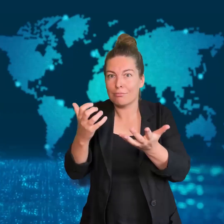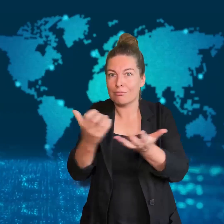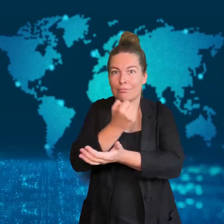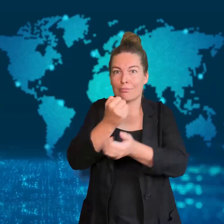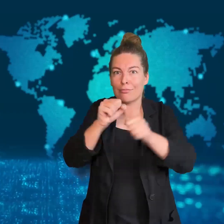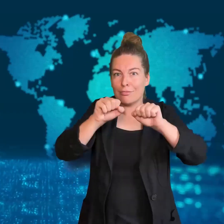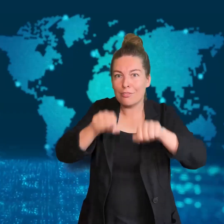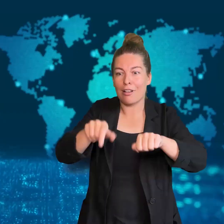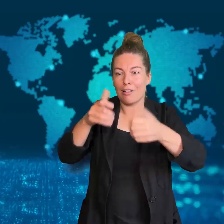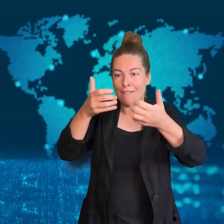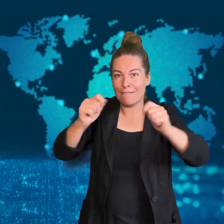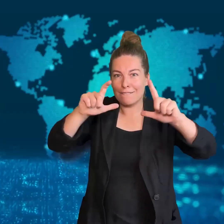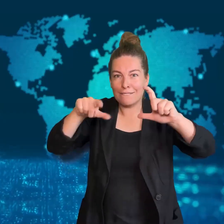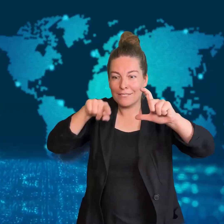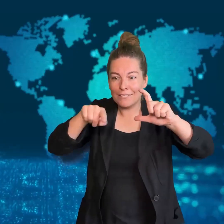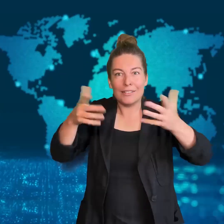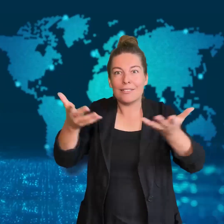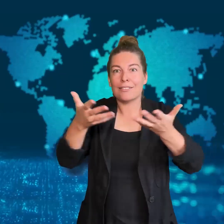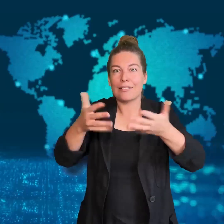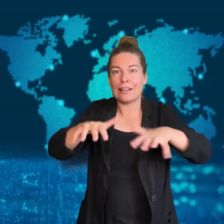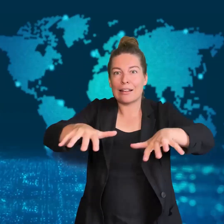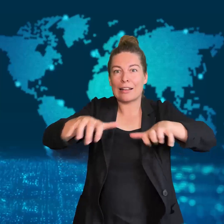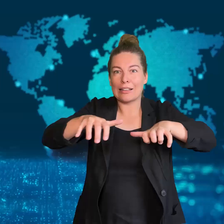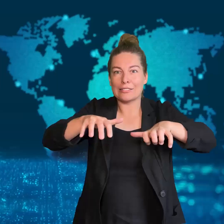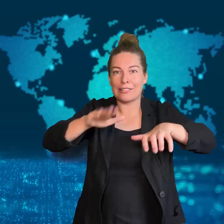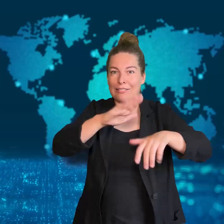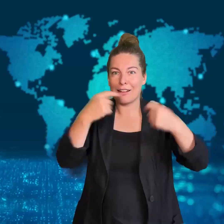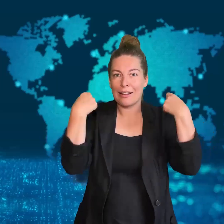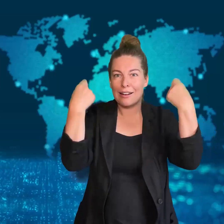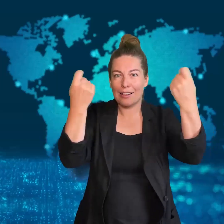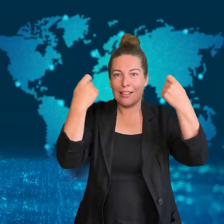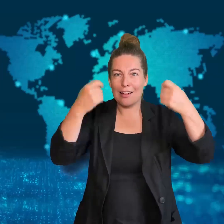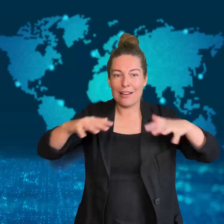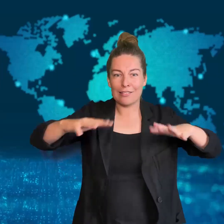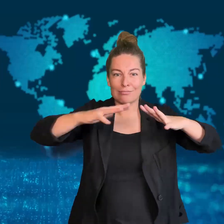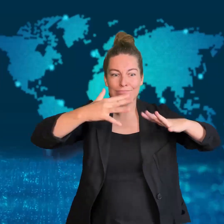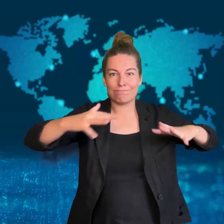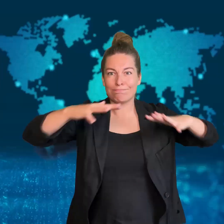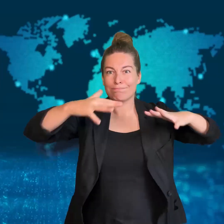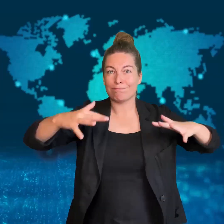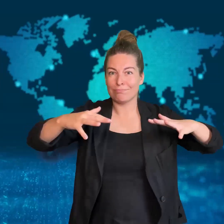they have helped them to reconstruct what has been happening to